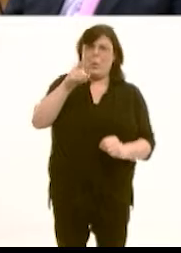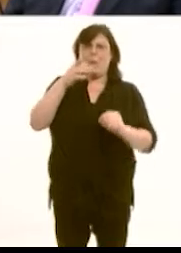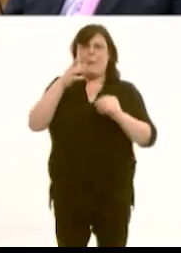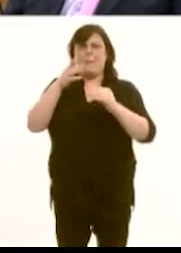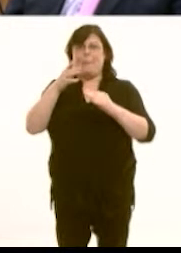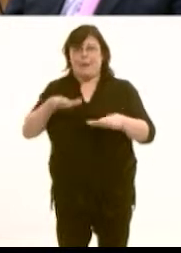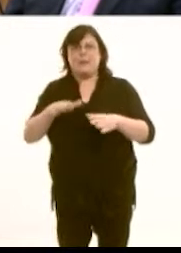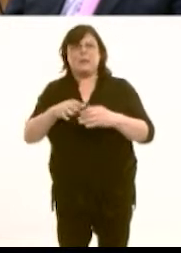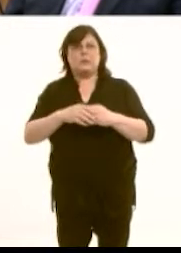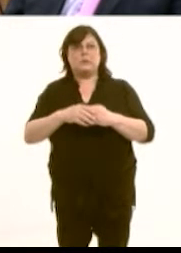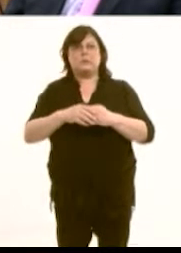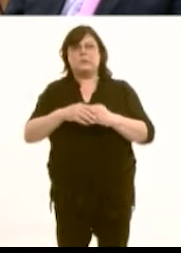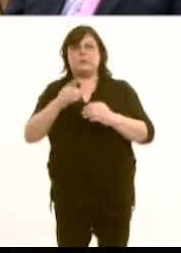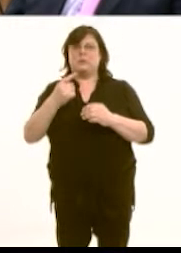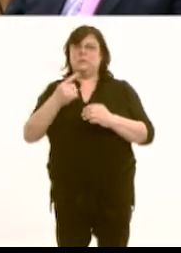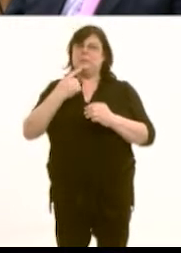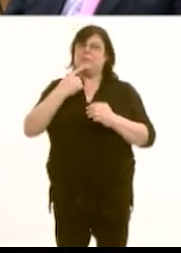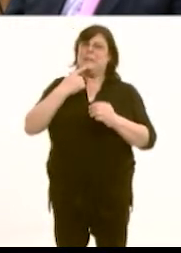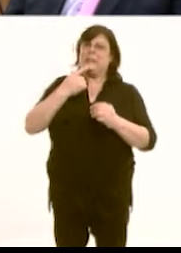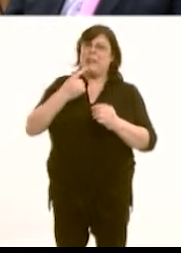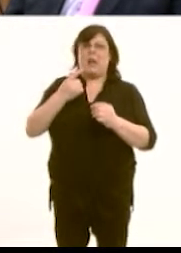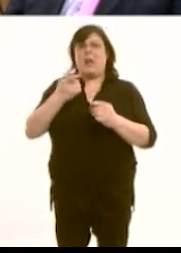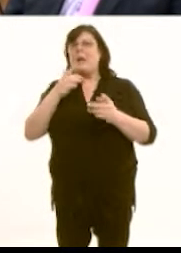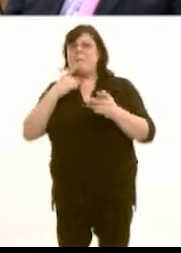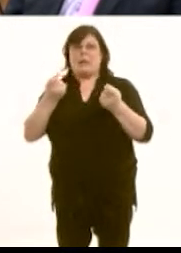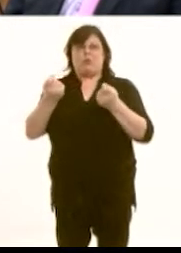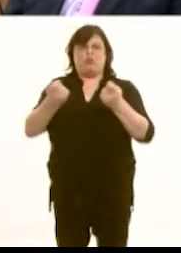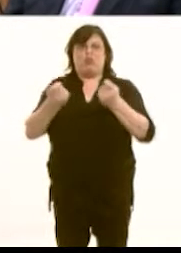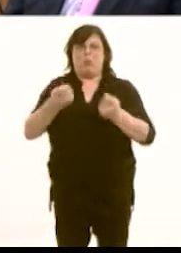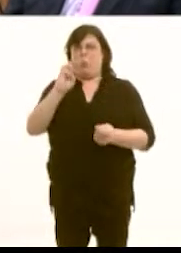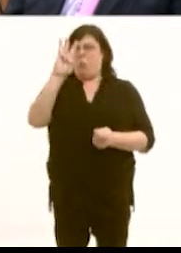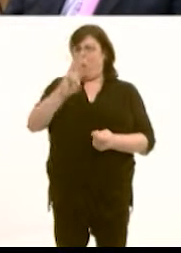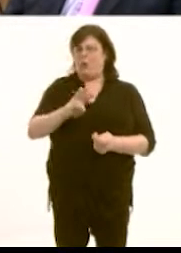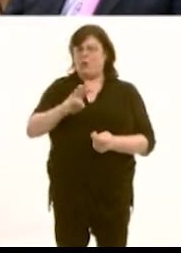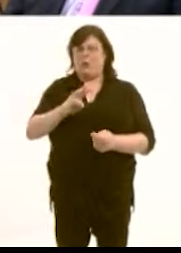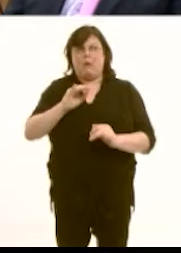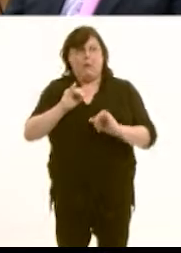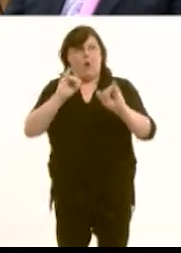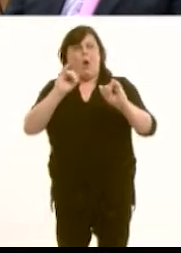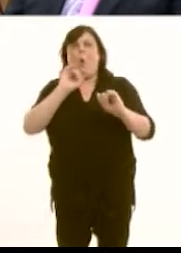use his phrase last weekóGod help us, power in Wales, weíd have had a junior doctorsí strike in Wales.